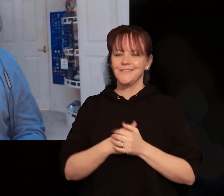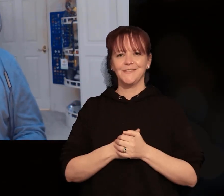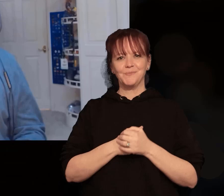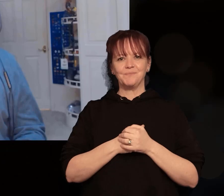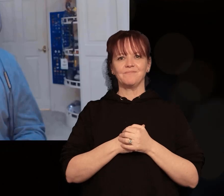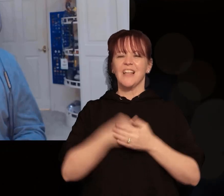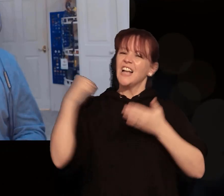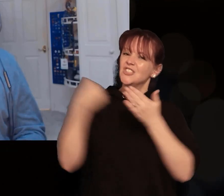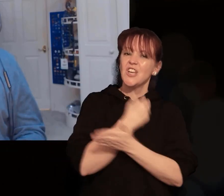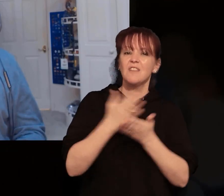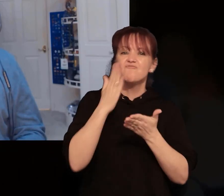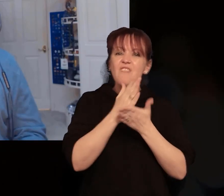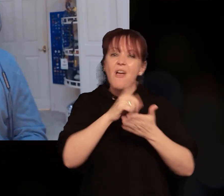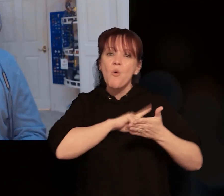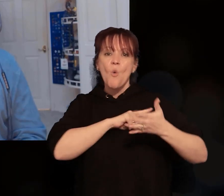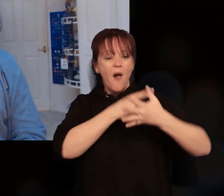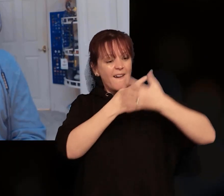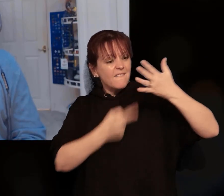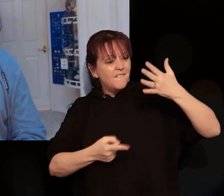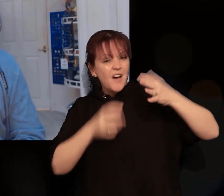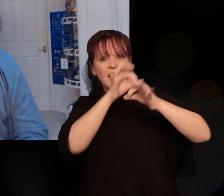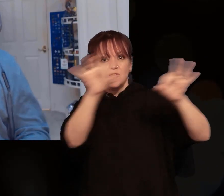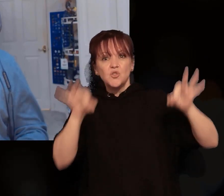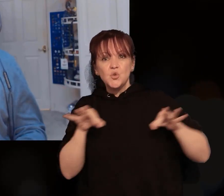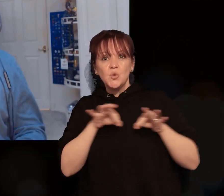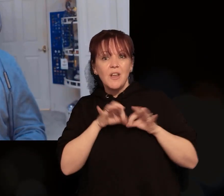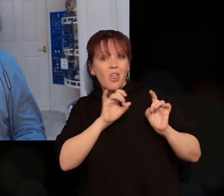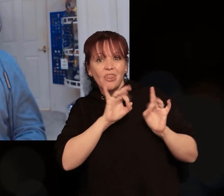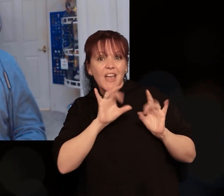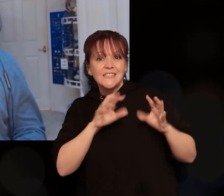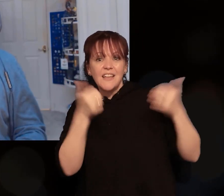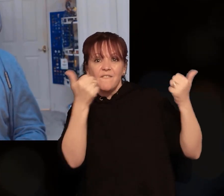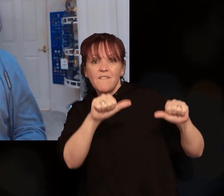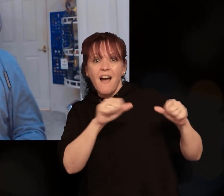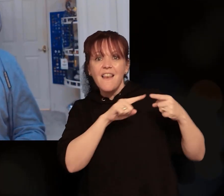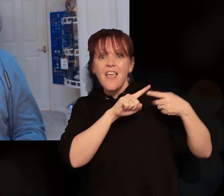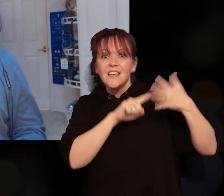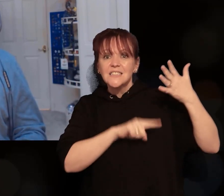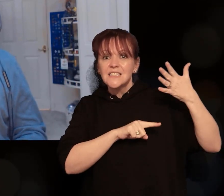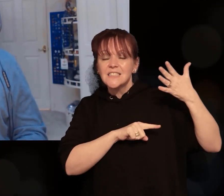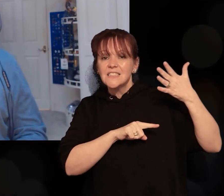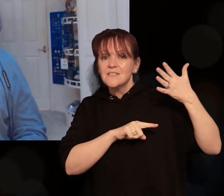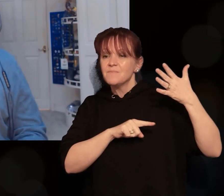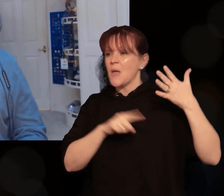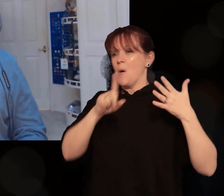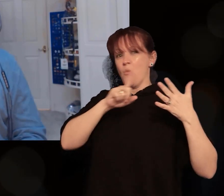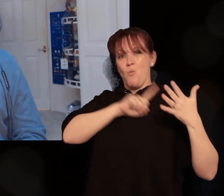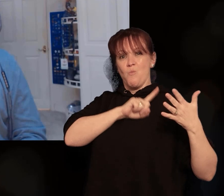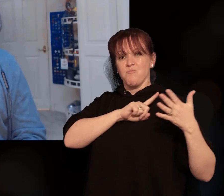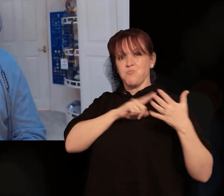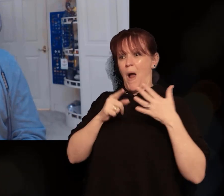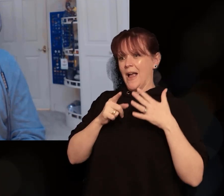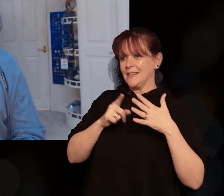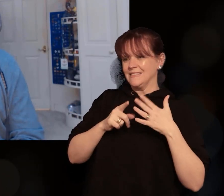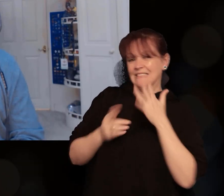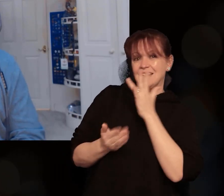It seems a shame, of course, to only be mentioning five studios after so much great work has been done over the past year.